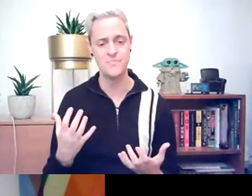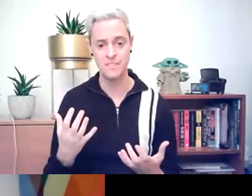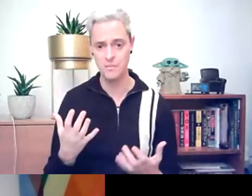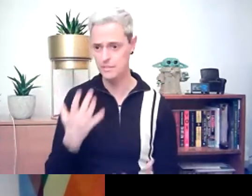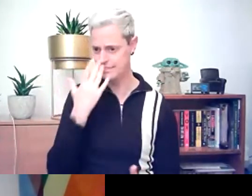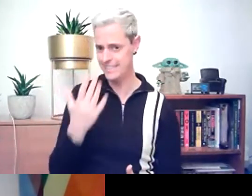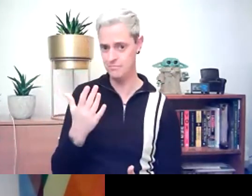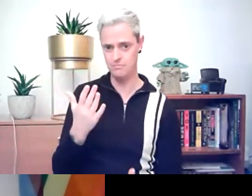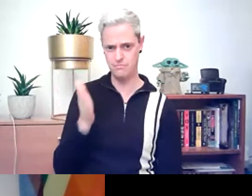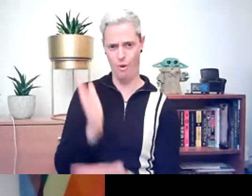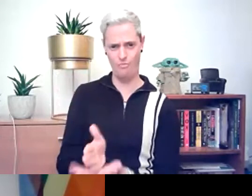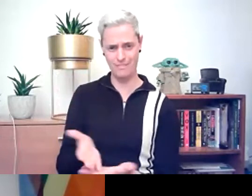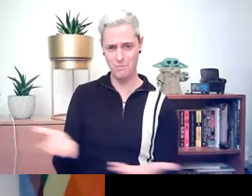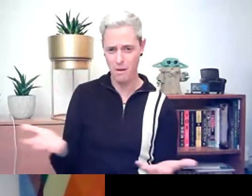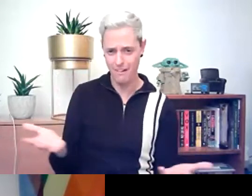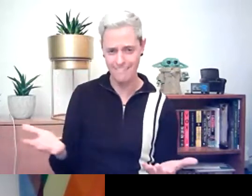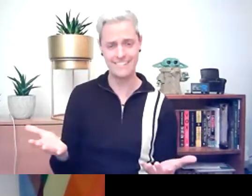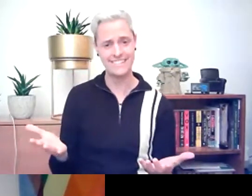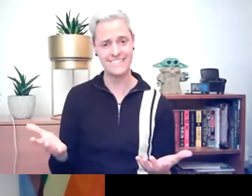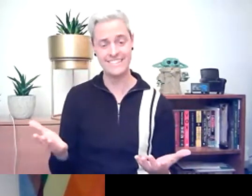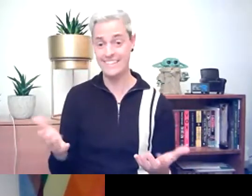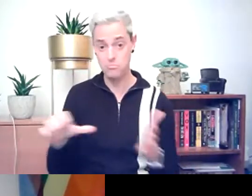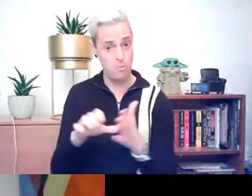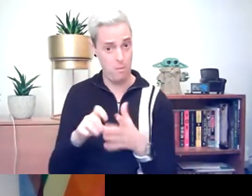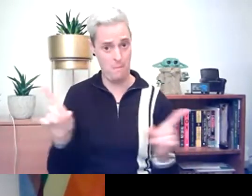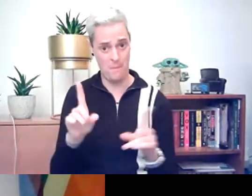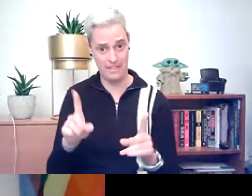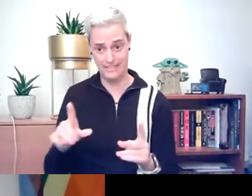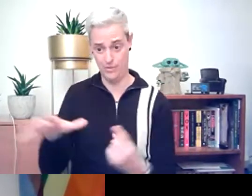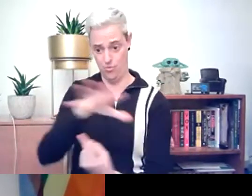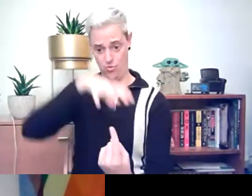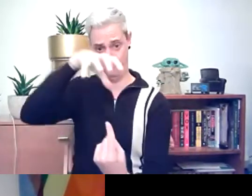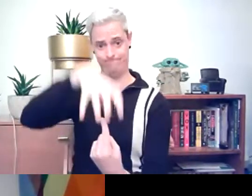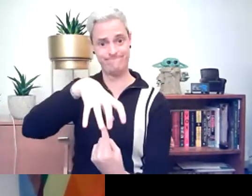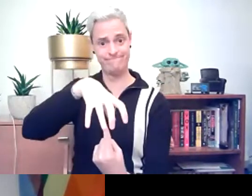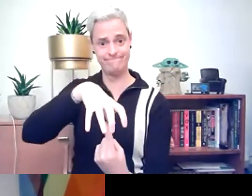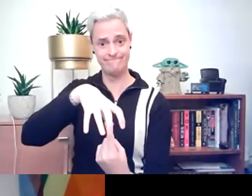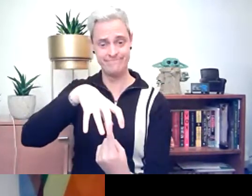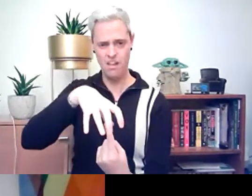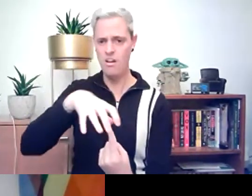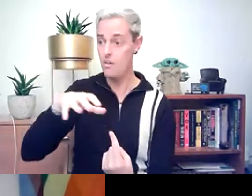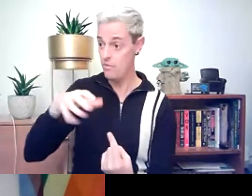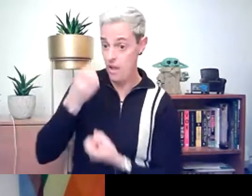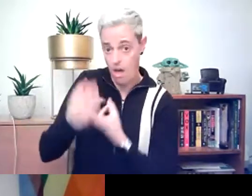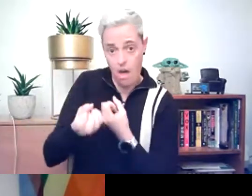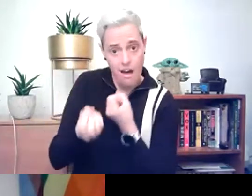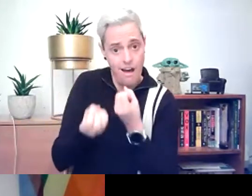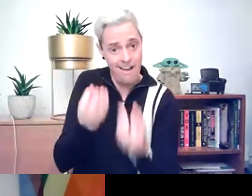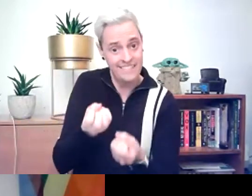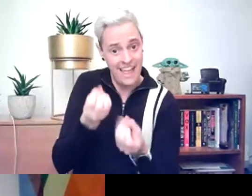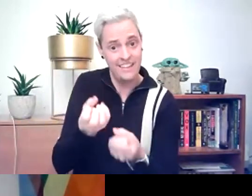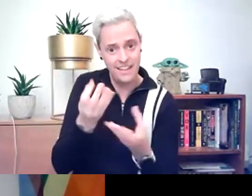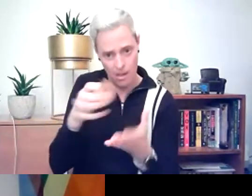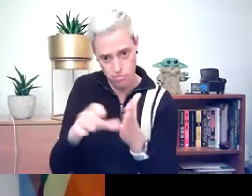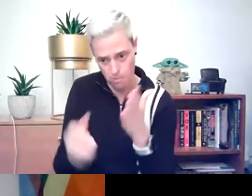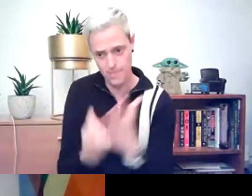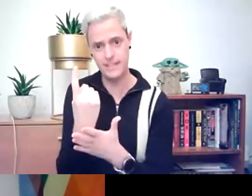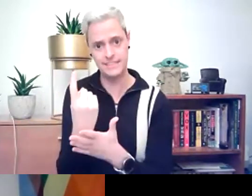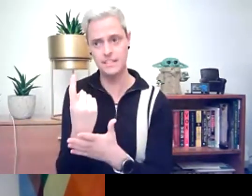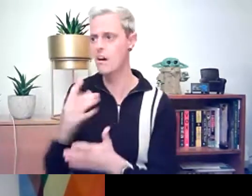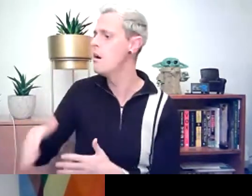to us but which we were really pleased to finally have some data on was about the impact